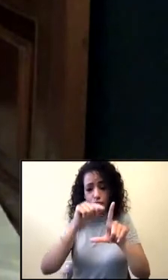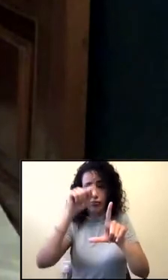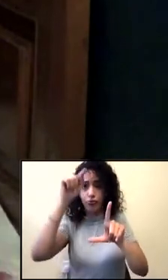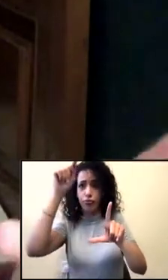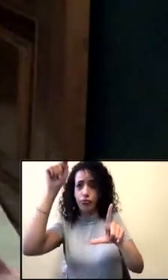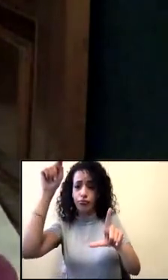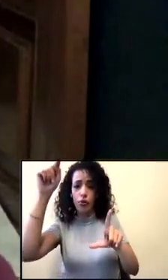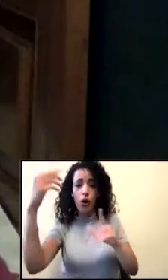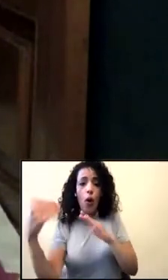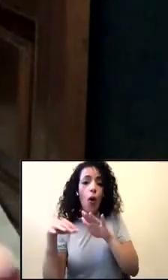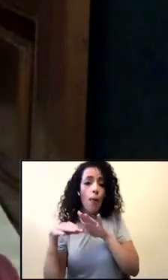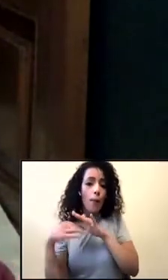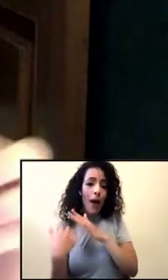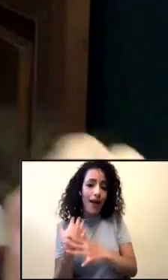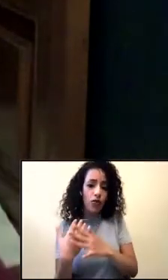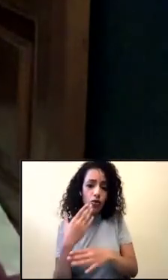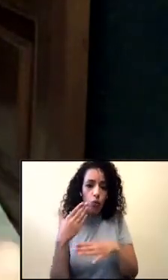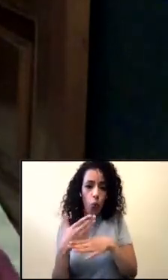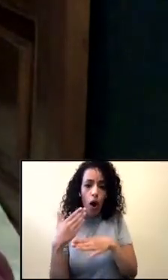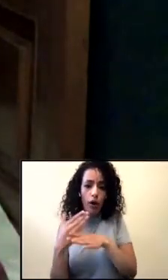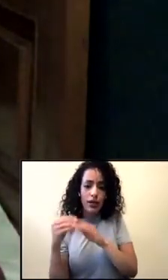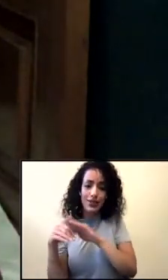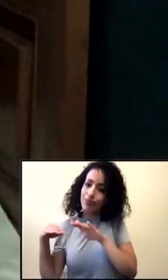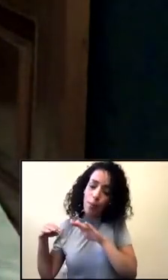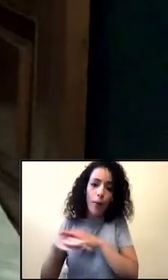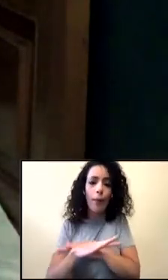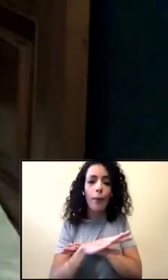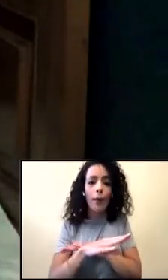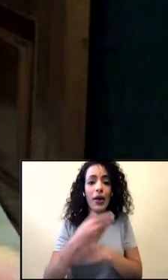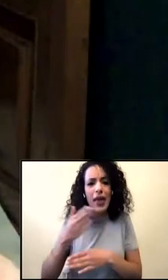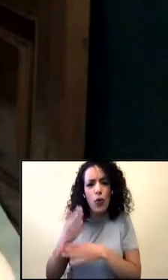because migrant workers work in big cities like Delhi or Bombay, and they went to their villages